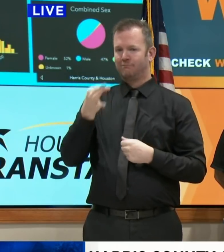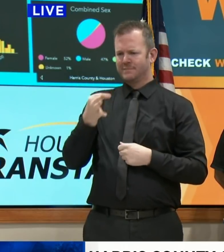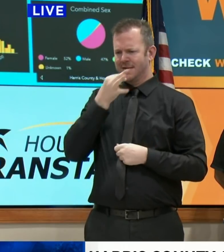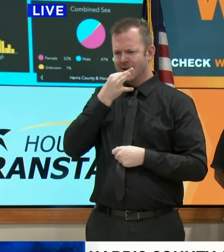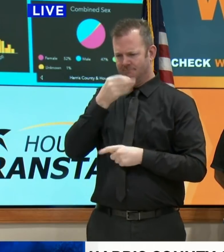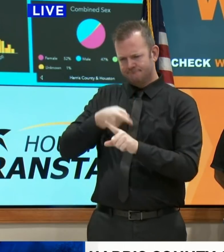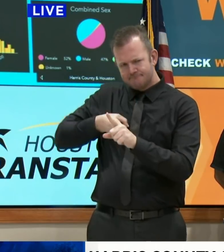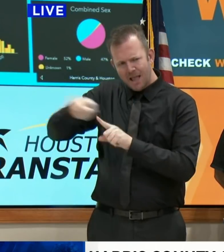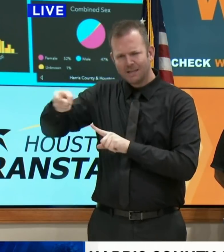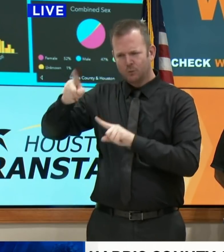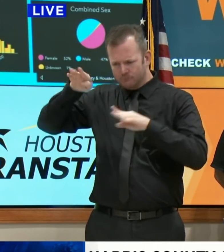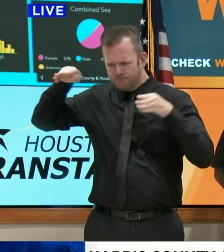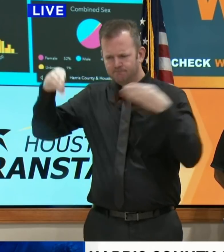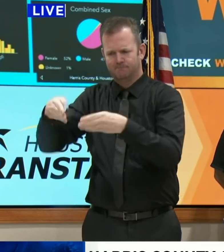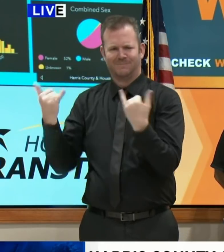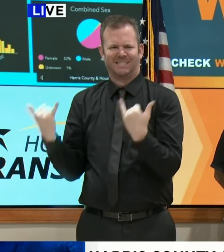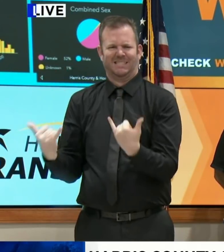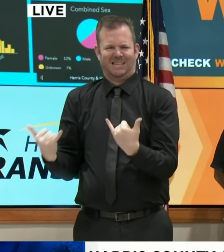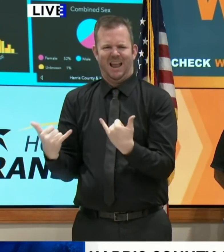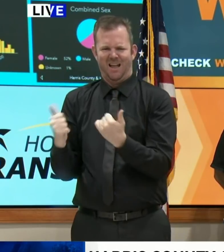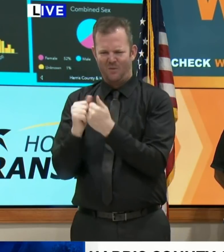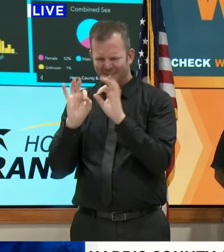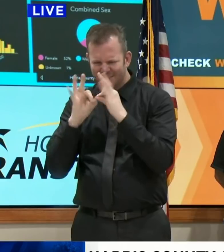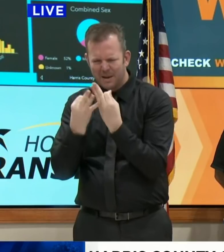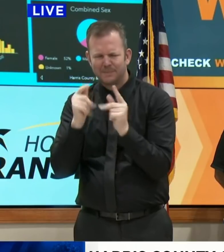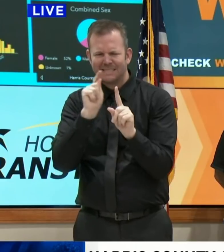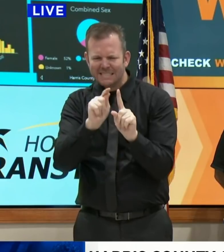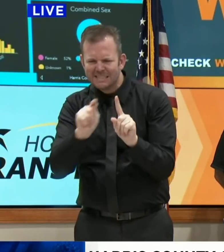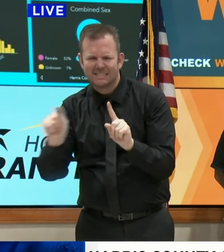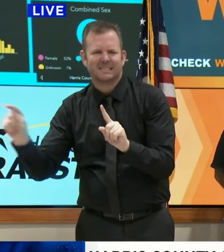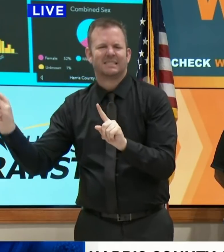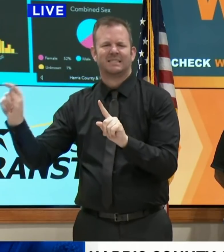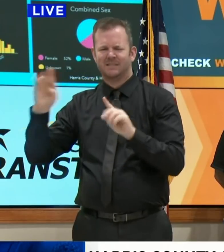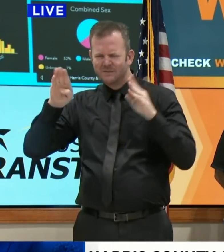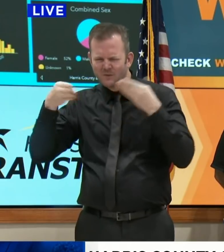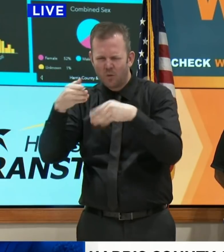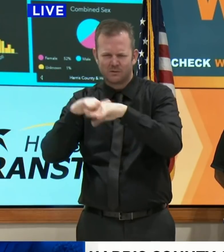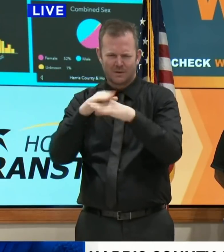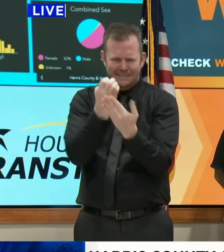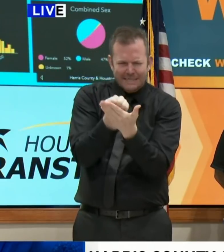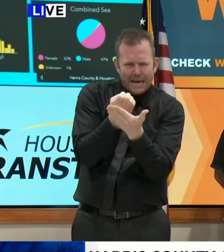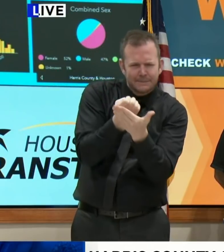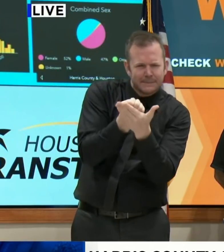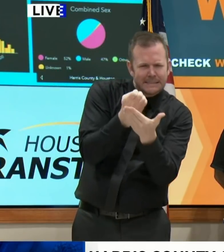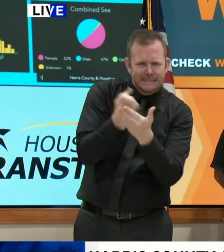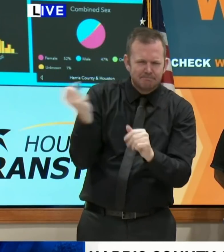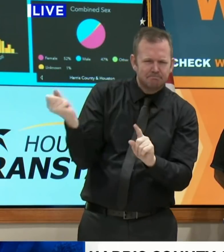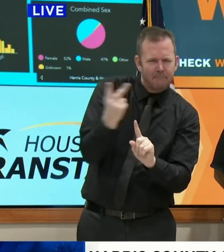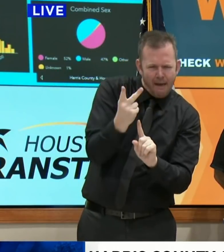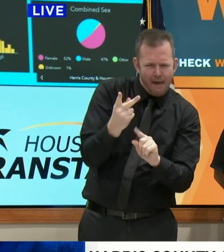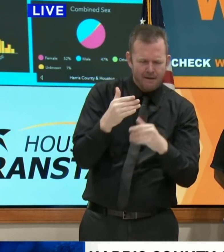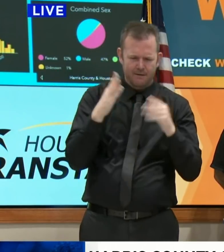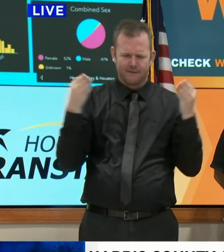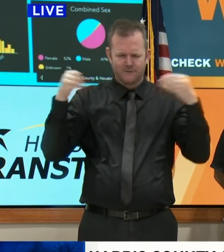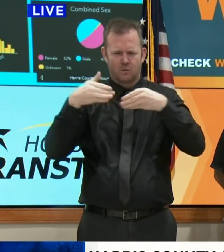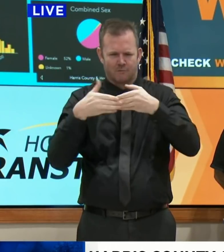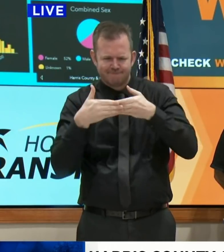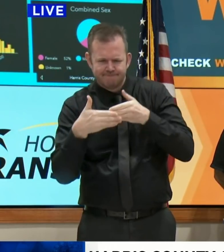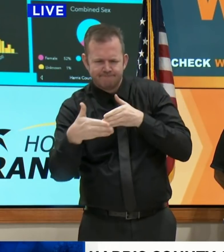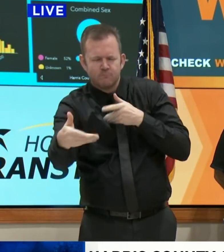this crisis sis and I continue to focus on to focus on protecting lives. We need protecting lives. We need someone who will be laser someone who will be laser focused on helping focused on helping families right. Now in families right. Now in combating the long-term